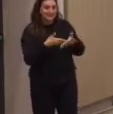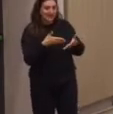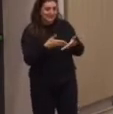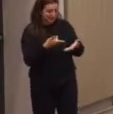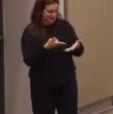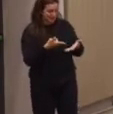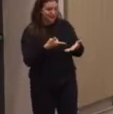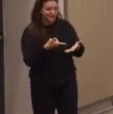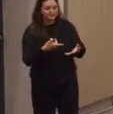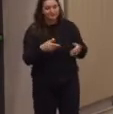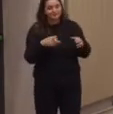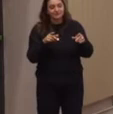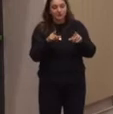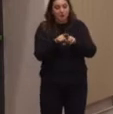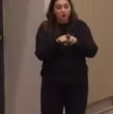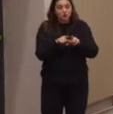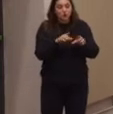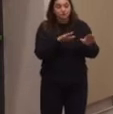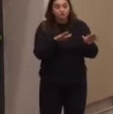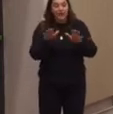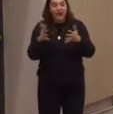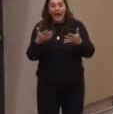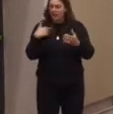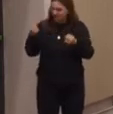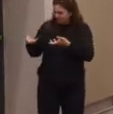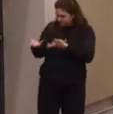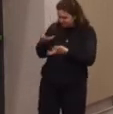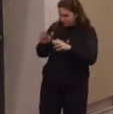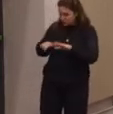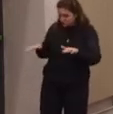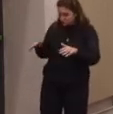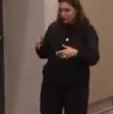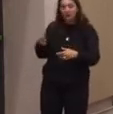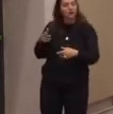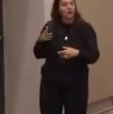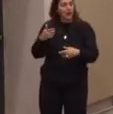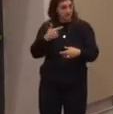way, they exclude persons with disabilities, they're not accessible. And they exclude children